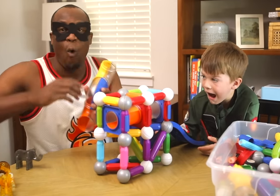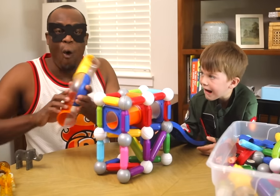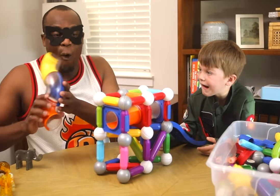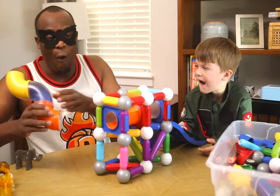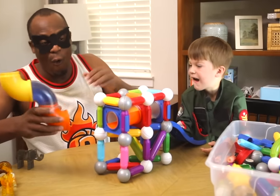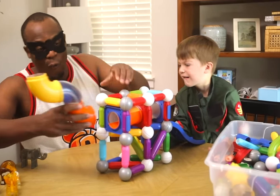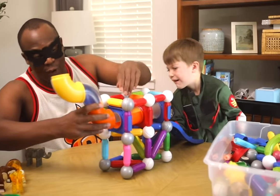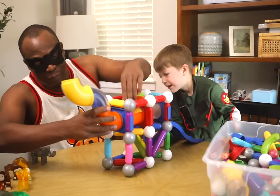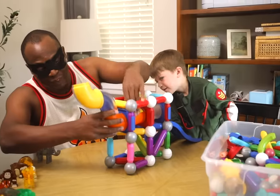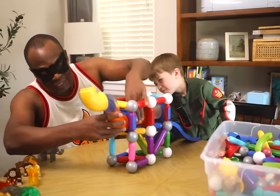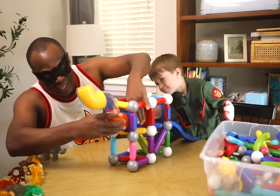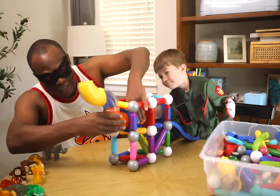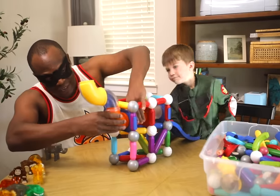Whoa! Put this here.